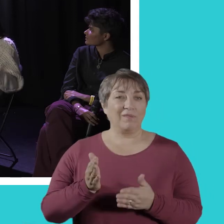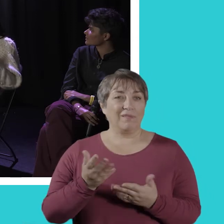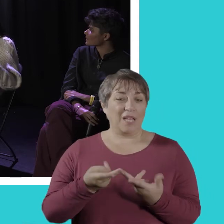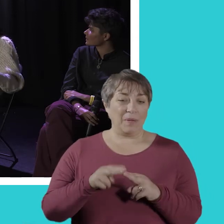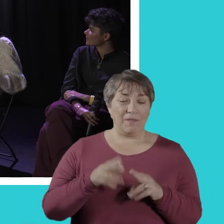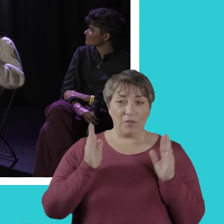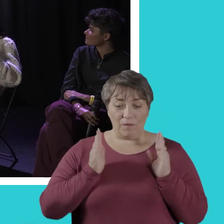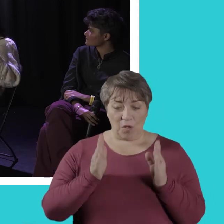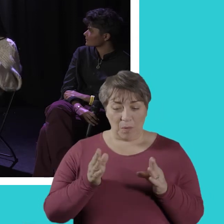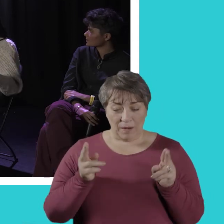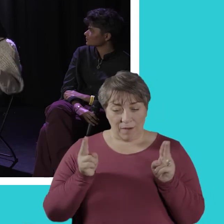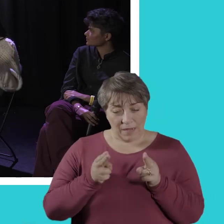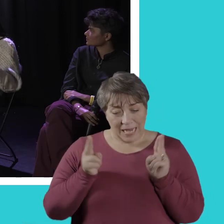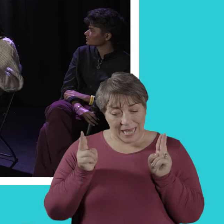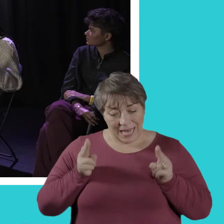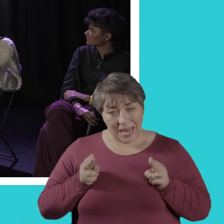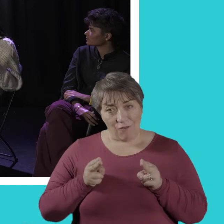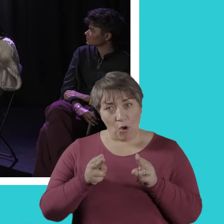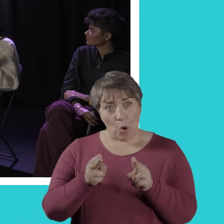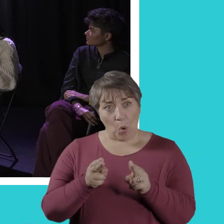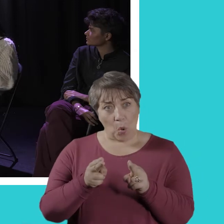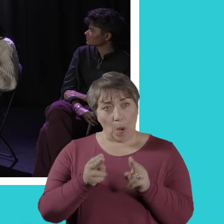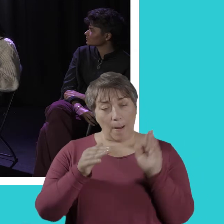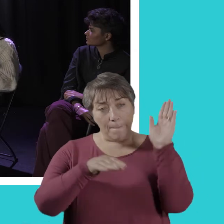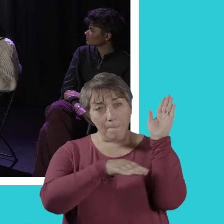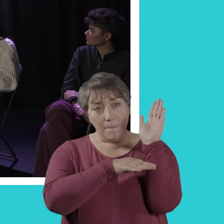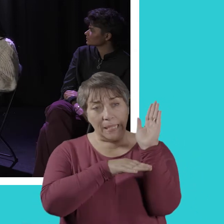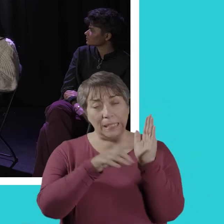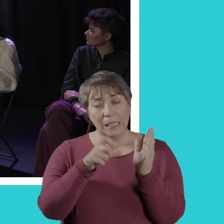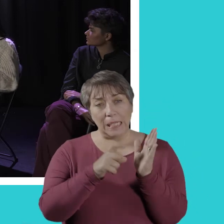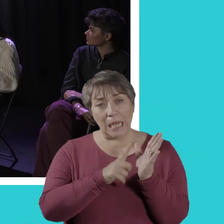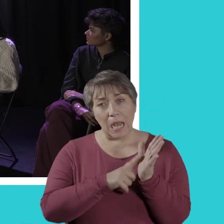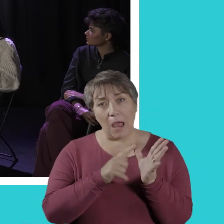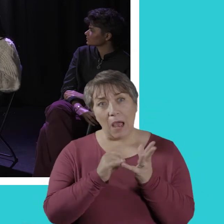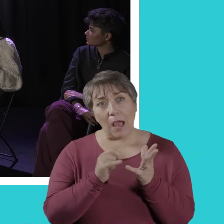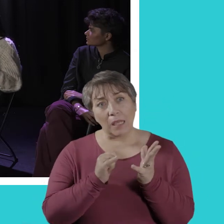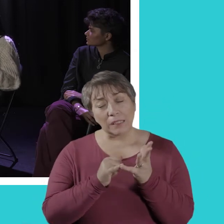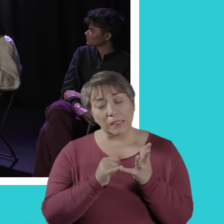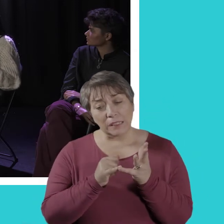white middle class often male cis then you do find yourself having to kind of change and it's a